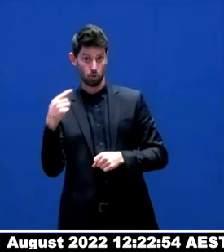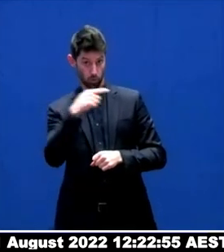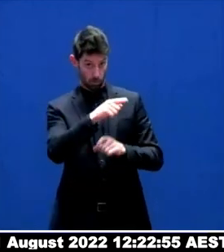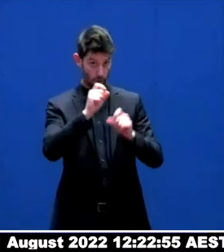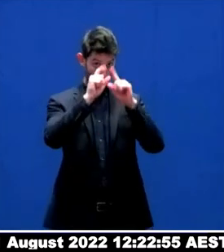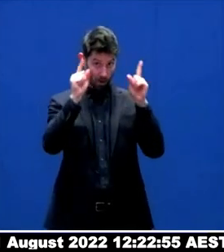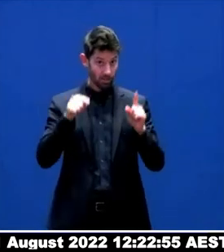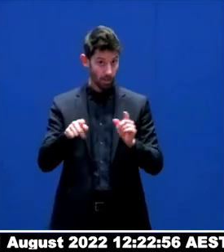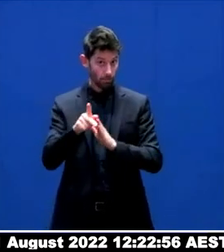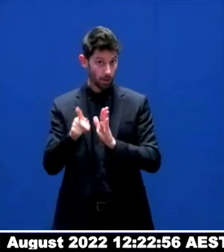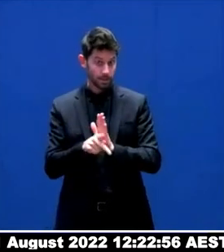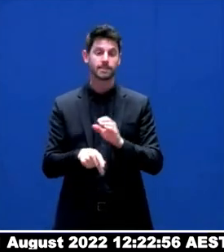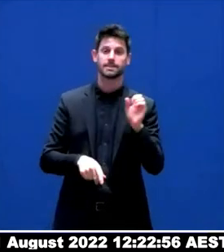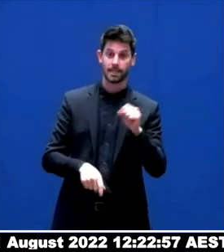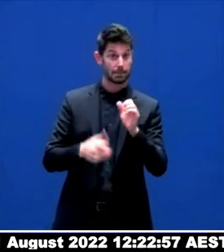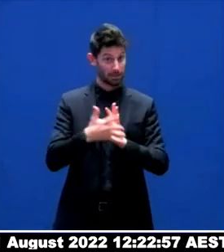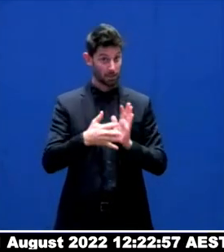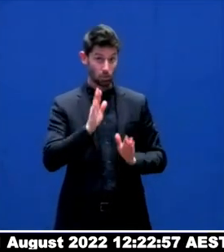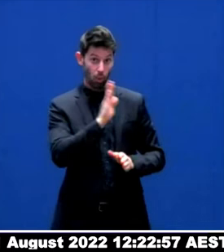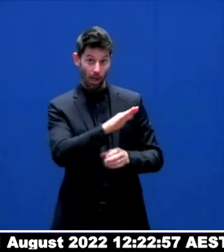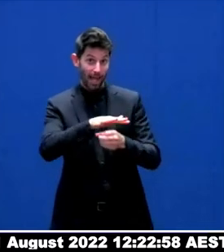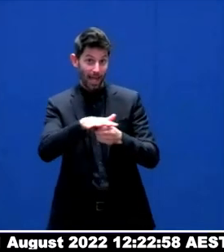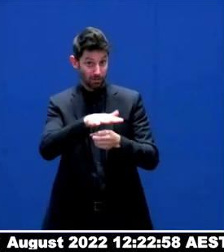I am. MS EASTMAN: So, this is in your area?